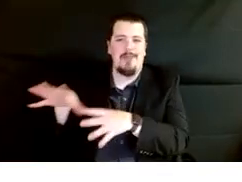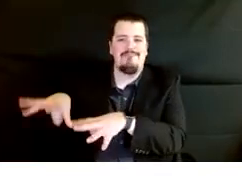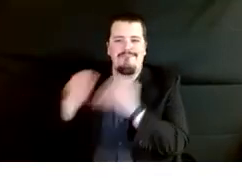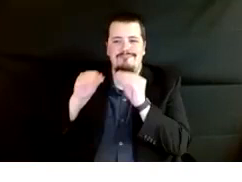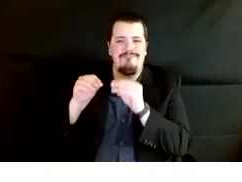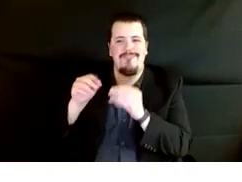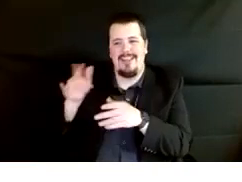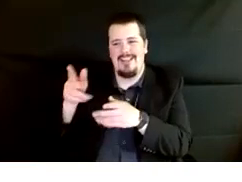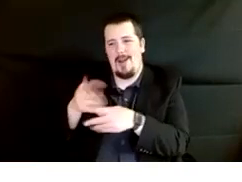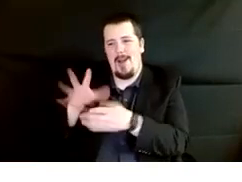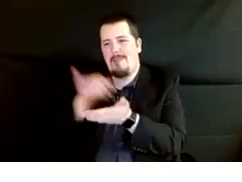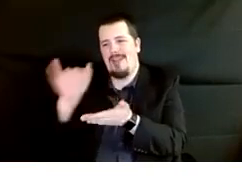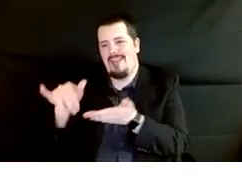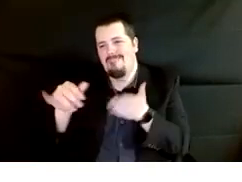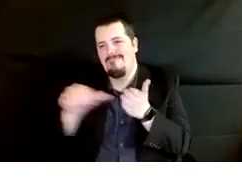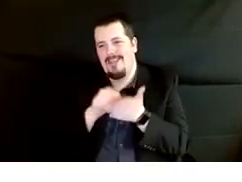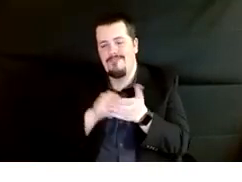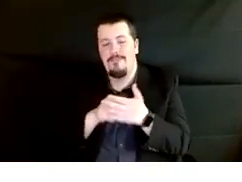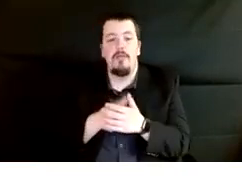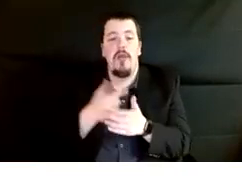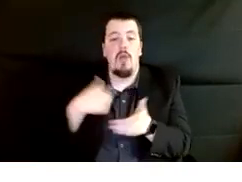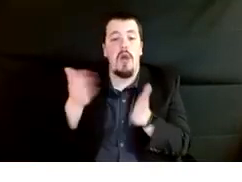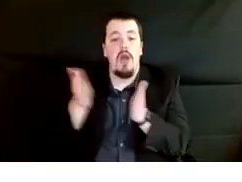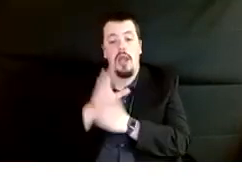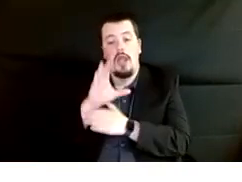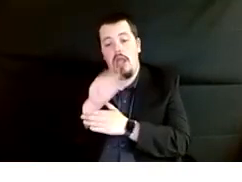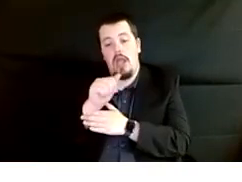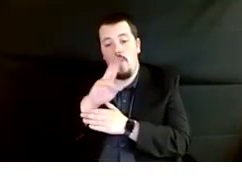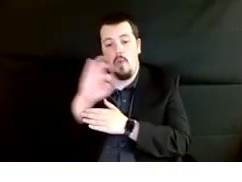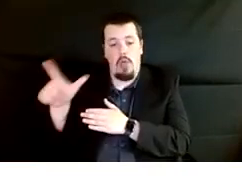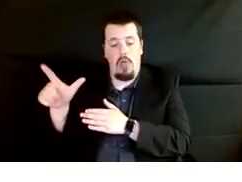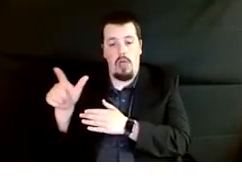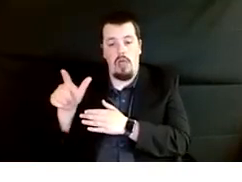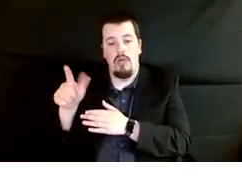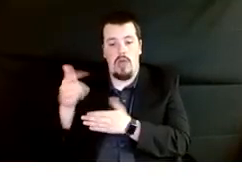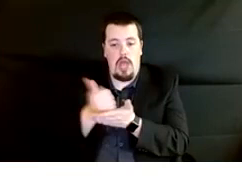that I am going to um ask Carol Westlake to um help us... let's see we have about